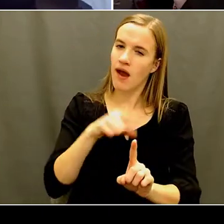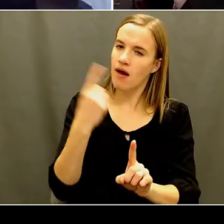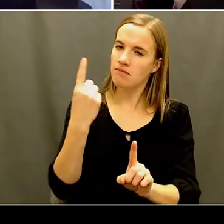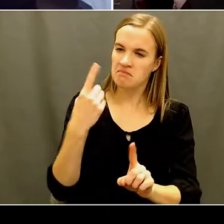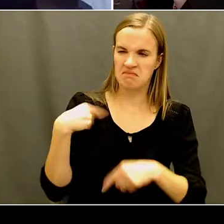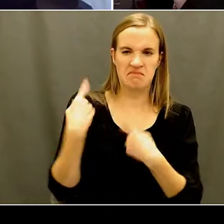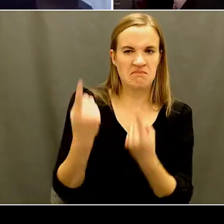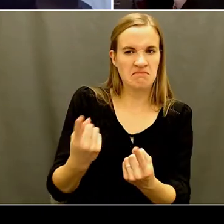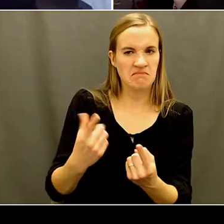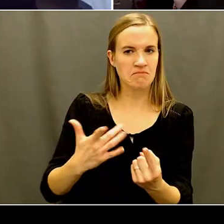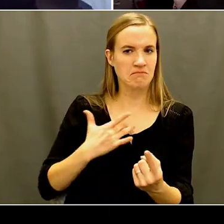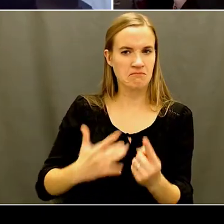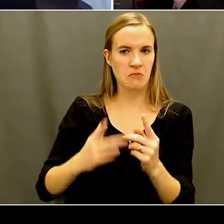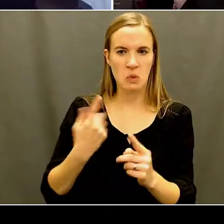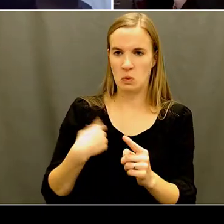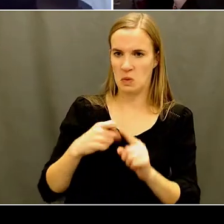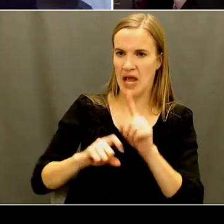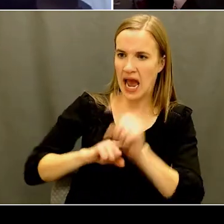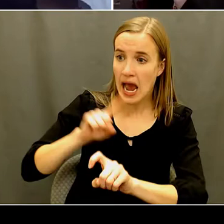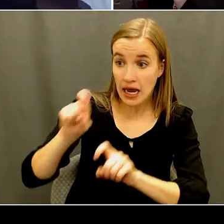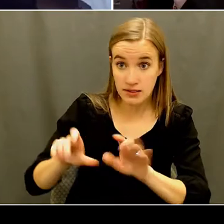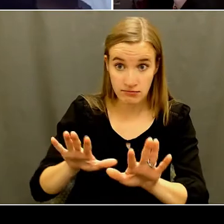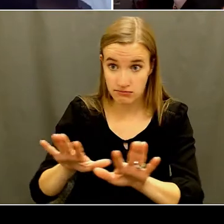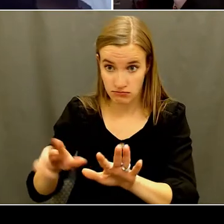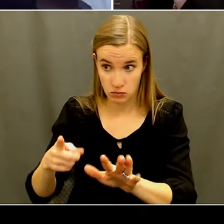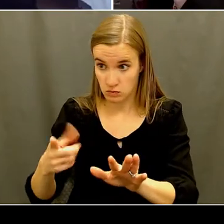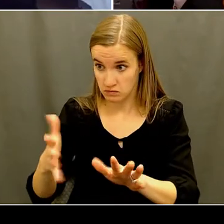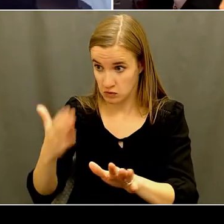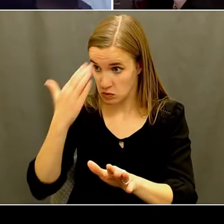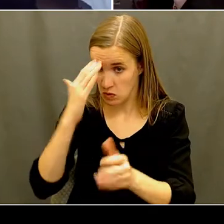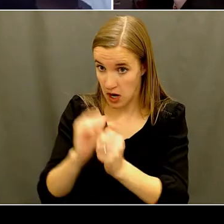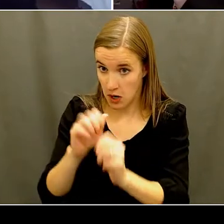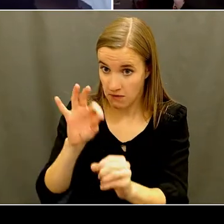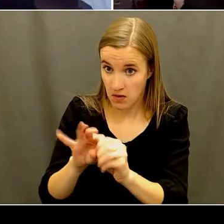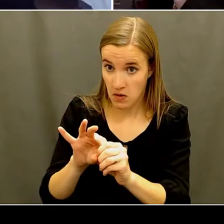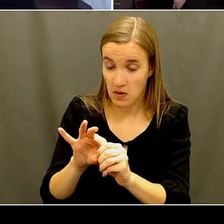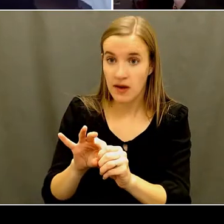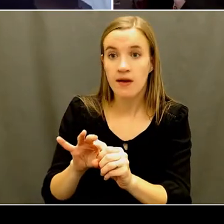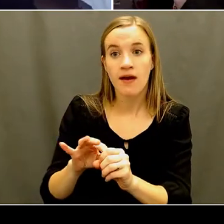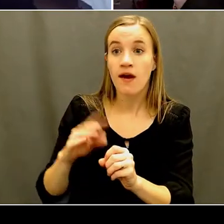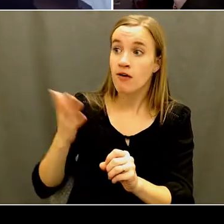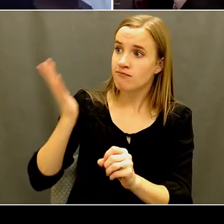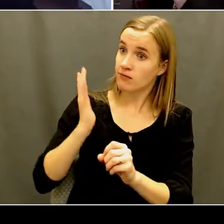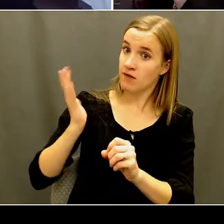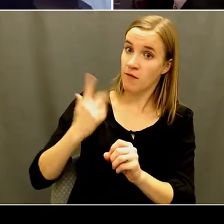So I would say get informed. Look at your local Secretary of State's webpage